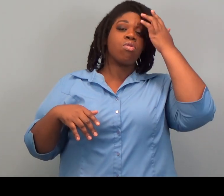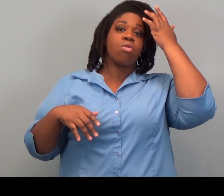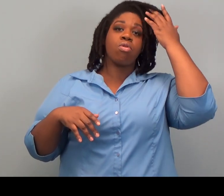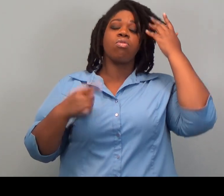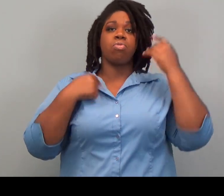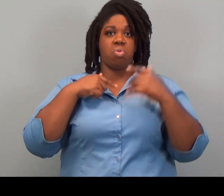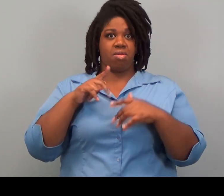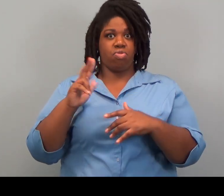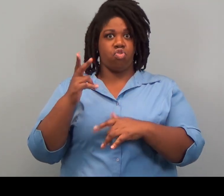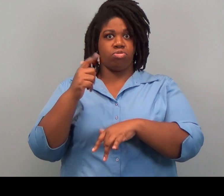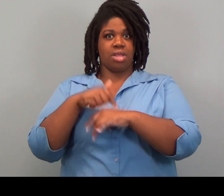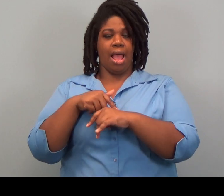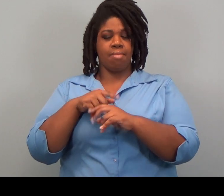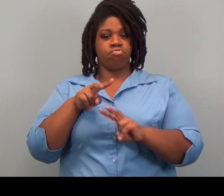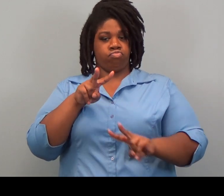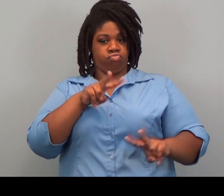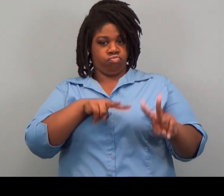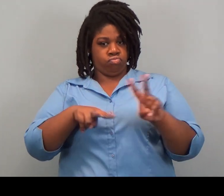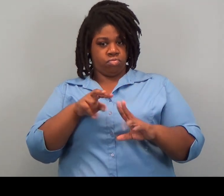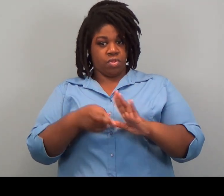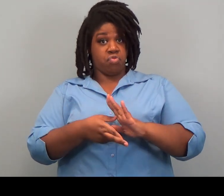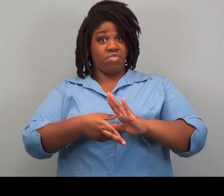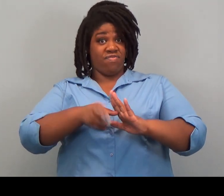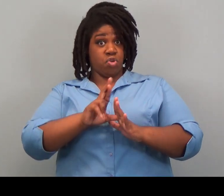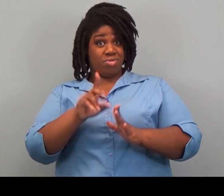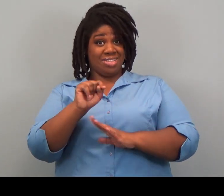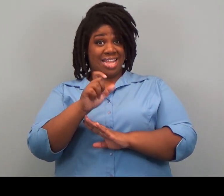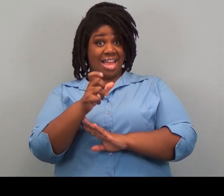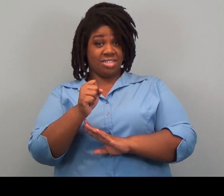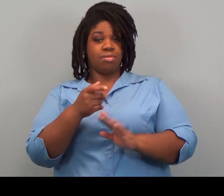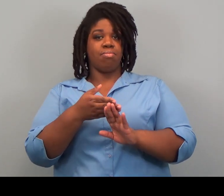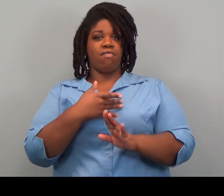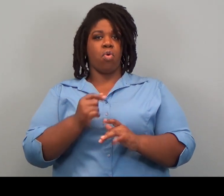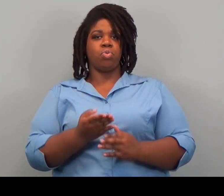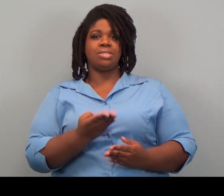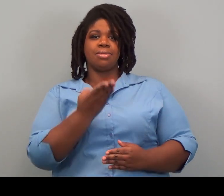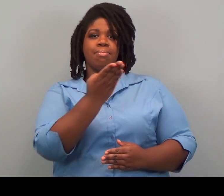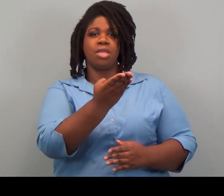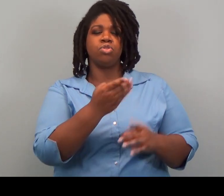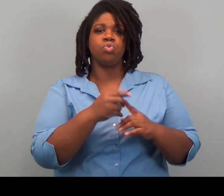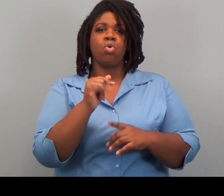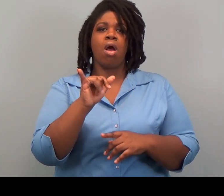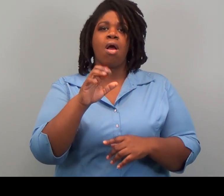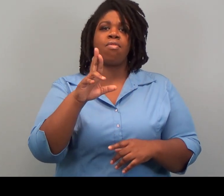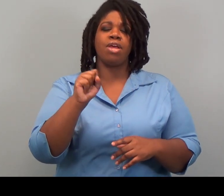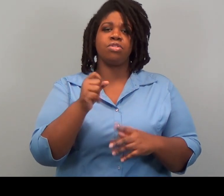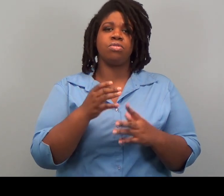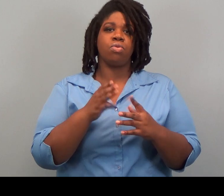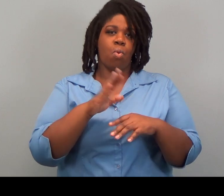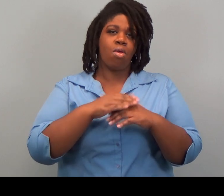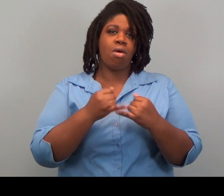Before we electronically file to the IRS And Minnesota or Departments of Revenue